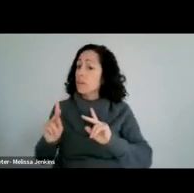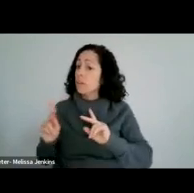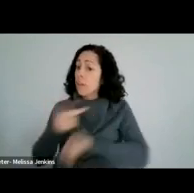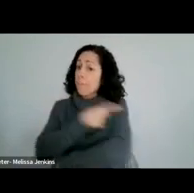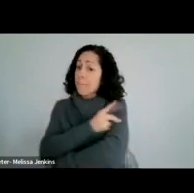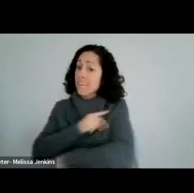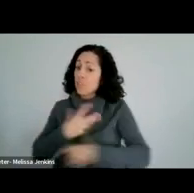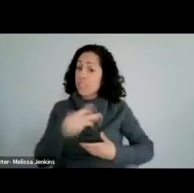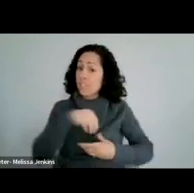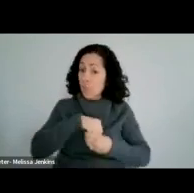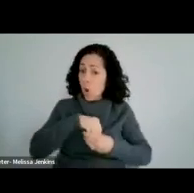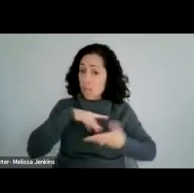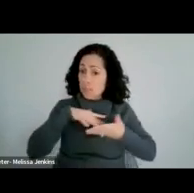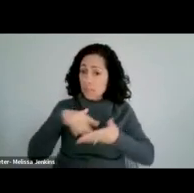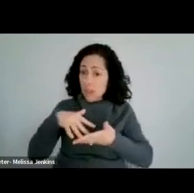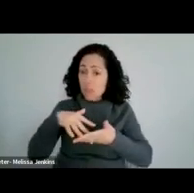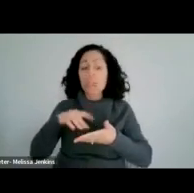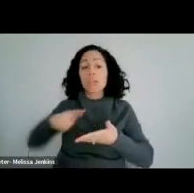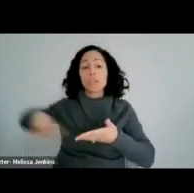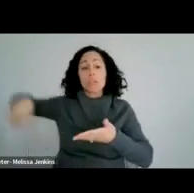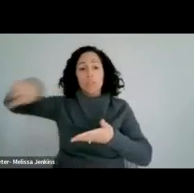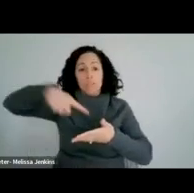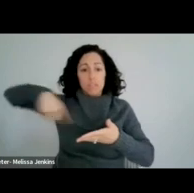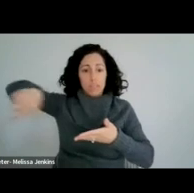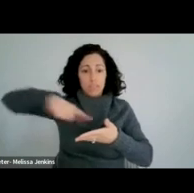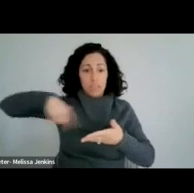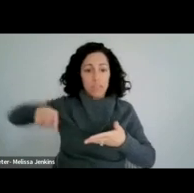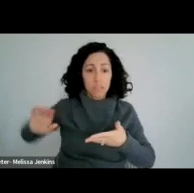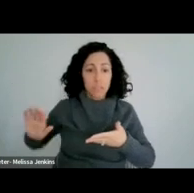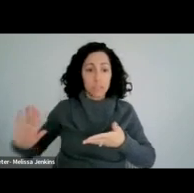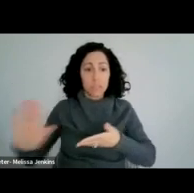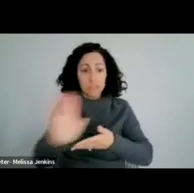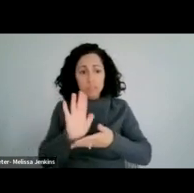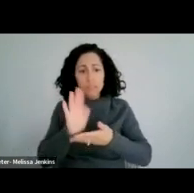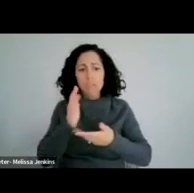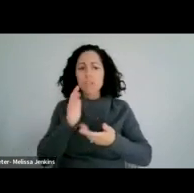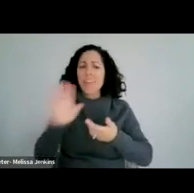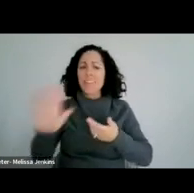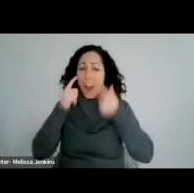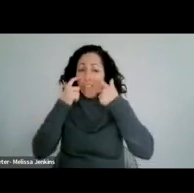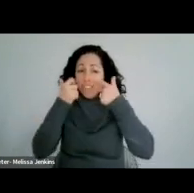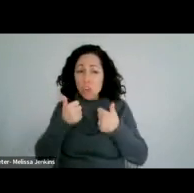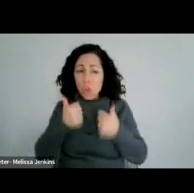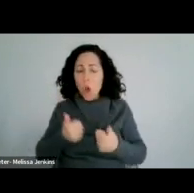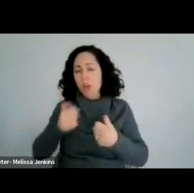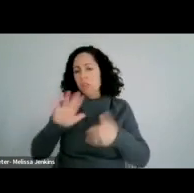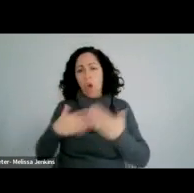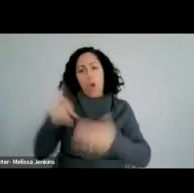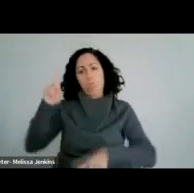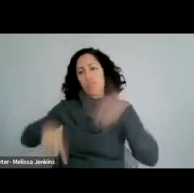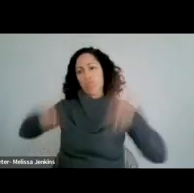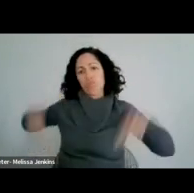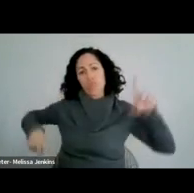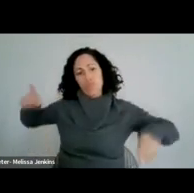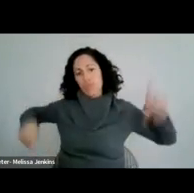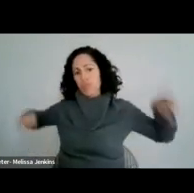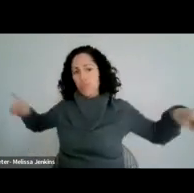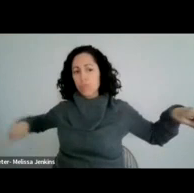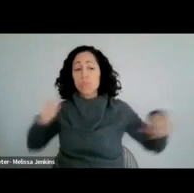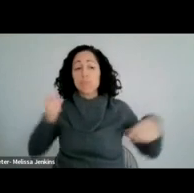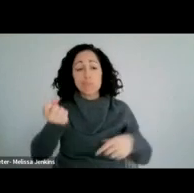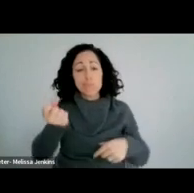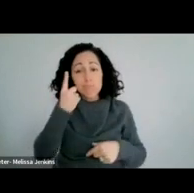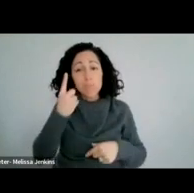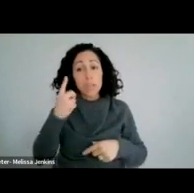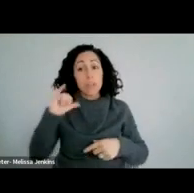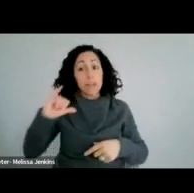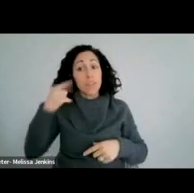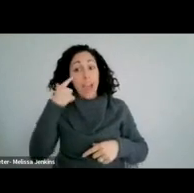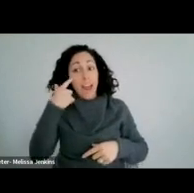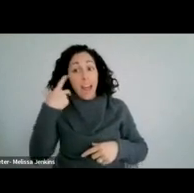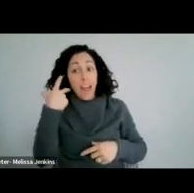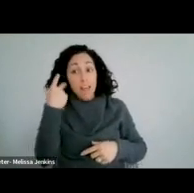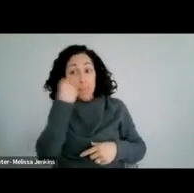Therefore, seeing a stabilization like this was great to see, but we did learn something more.